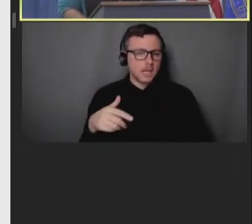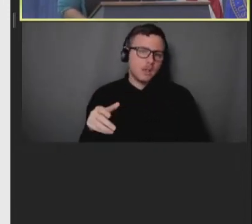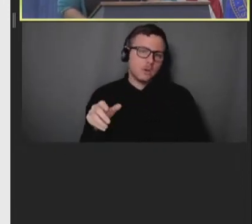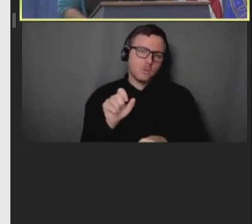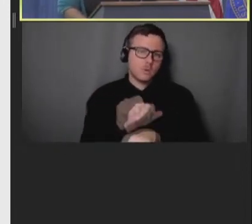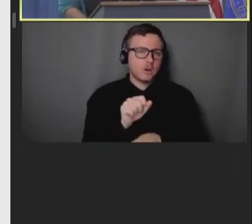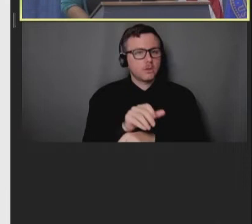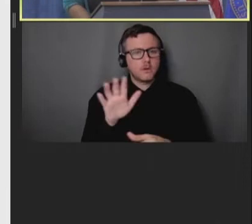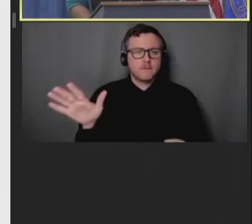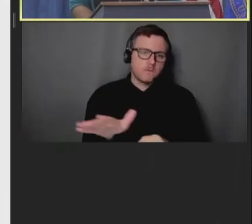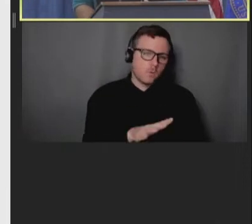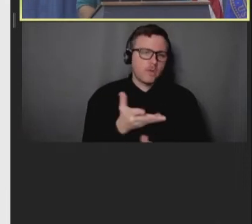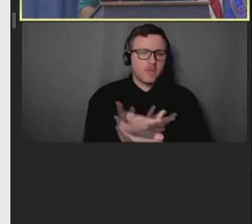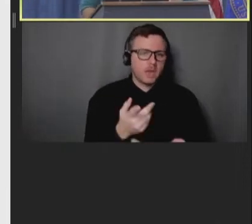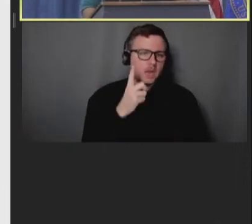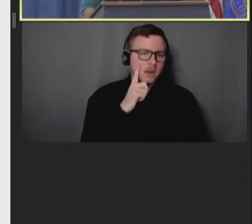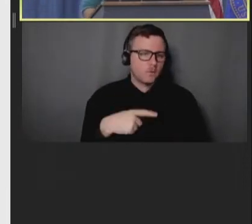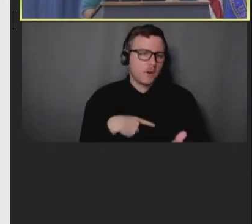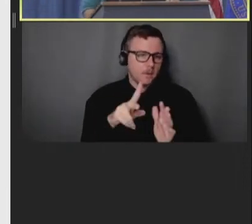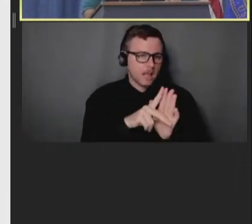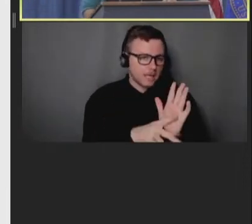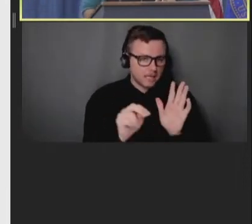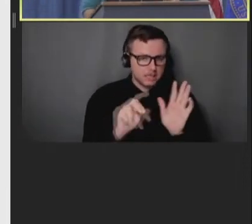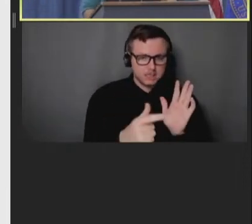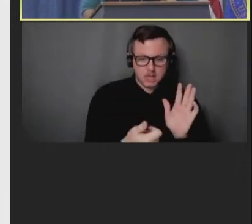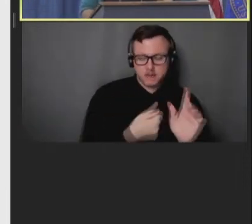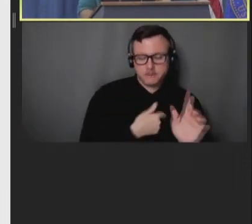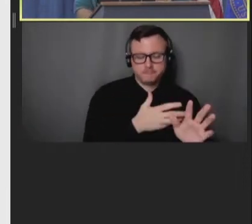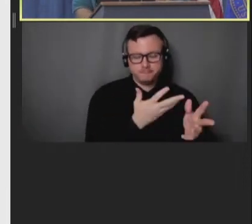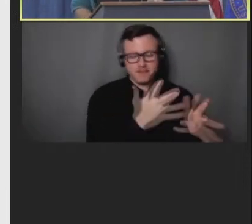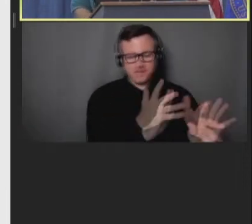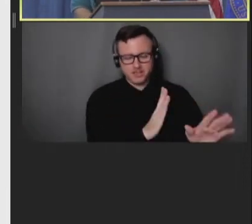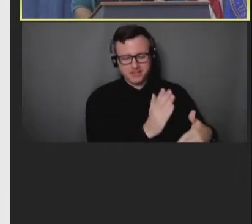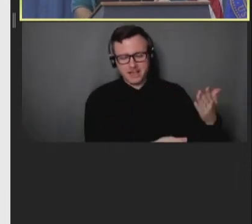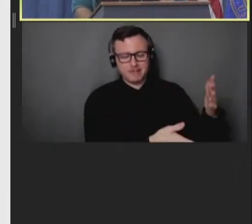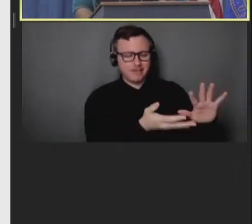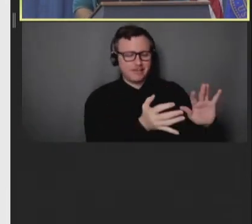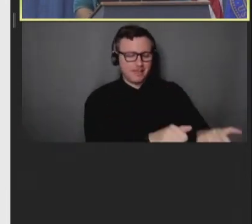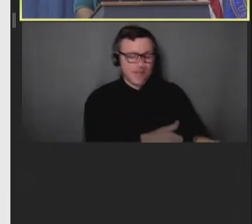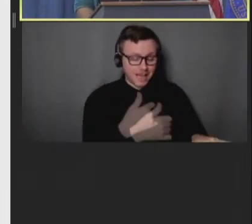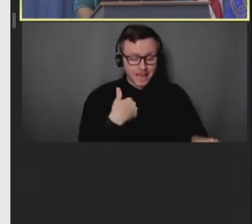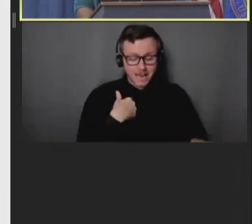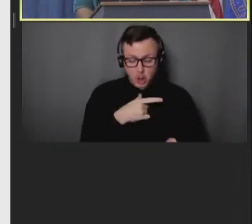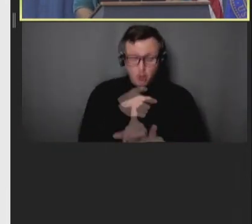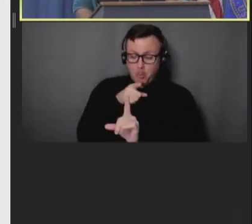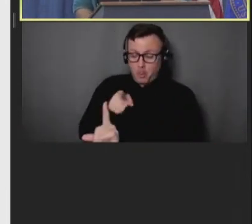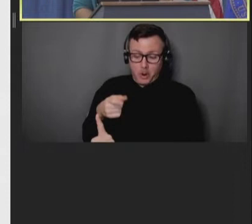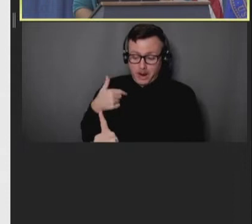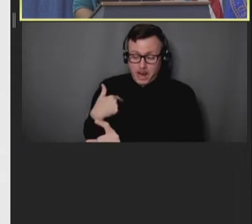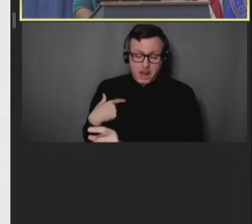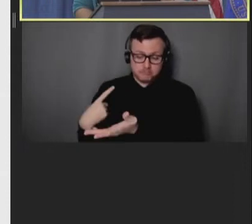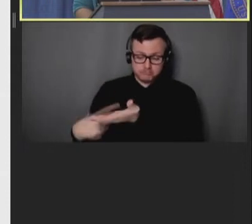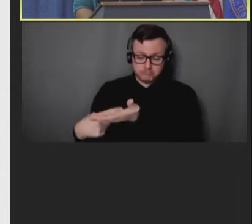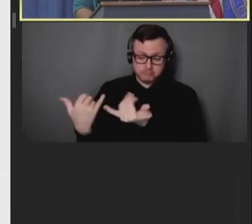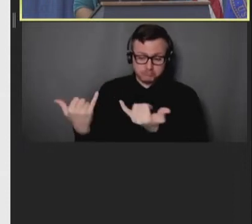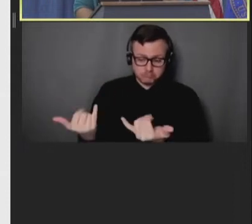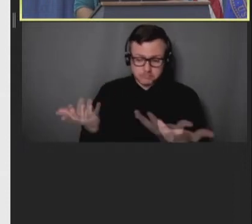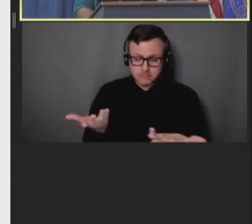So, enough about that. Going to get to what I was brought here to talk about, which is the work that